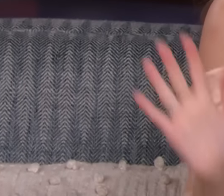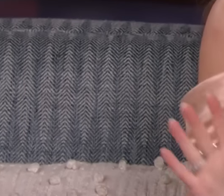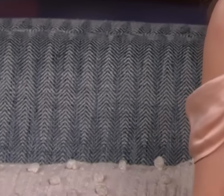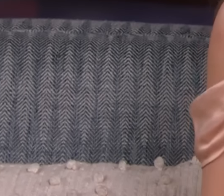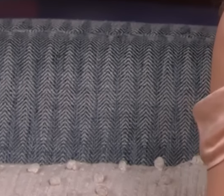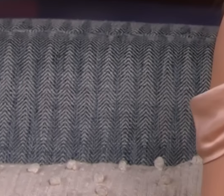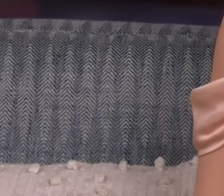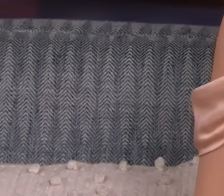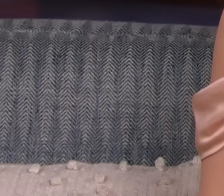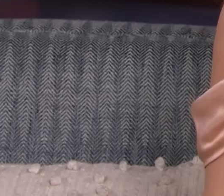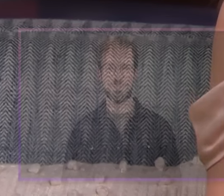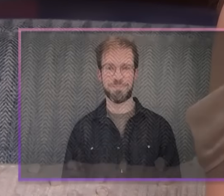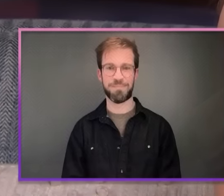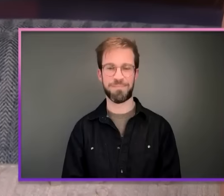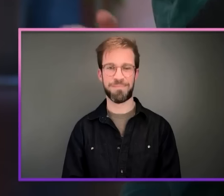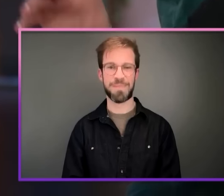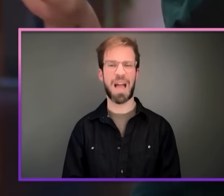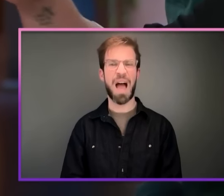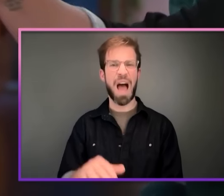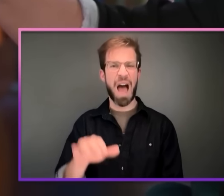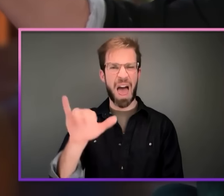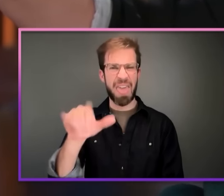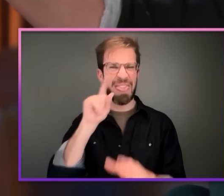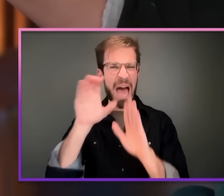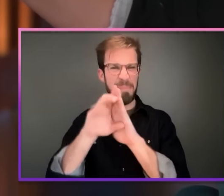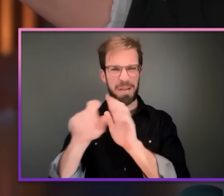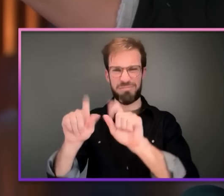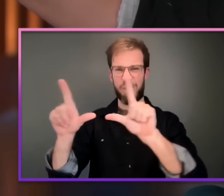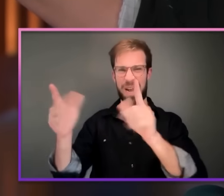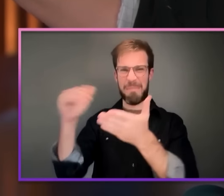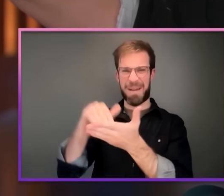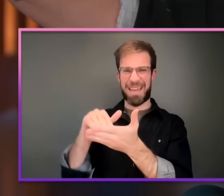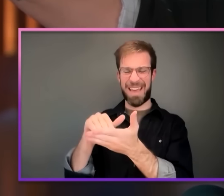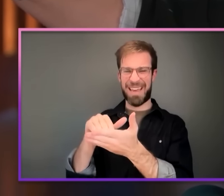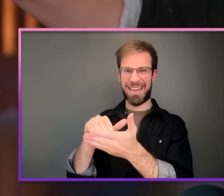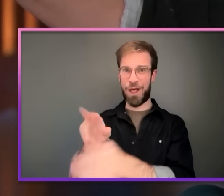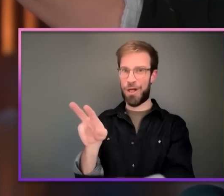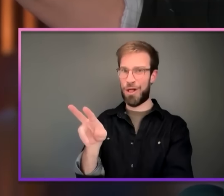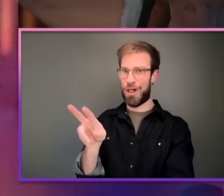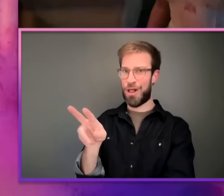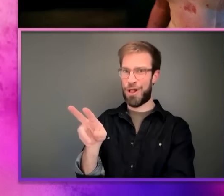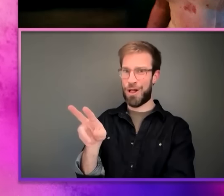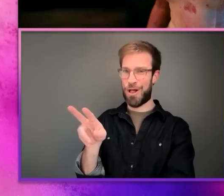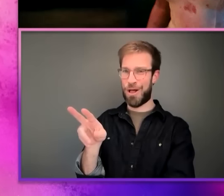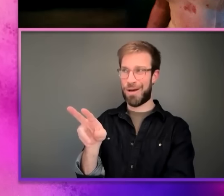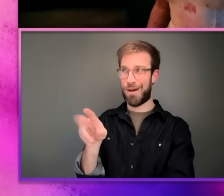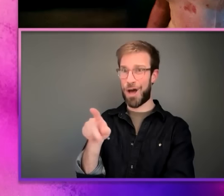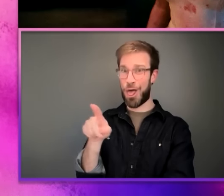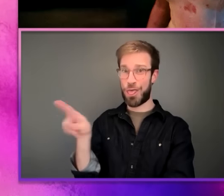I remember I was so nervous at first, but we had tons of rehearsals. and I would go home every night and say,